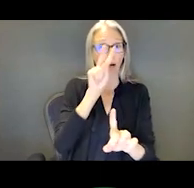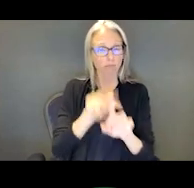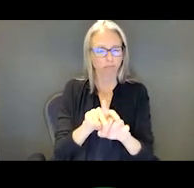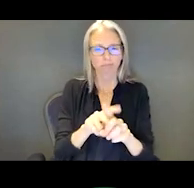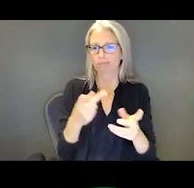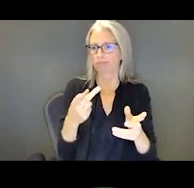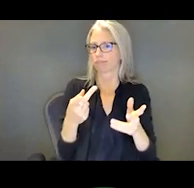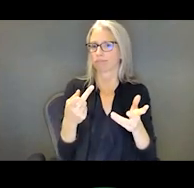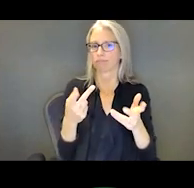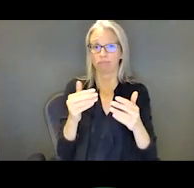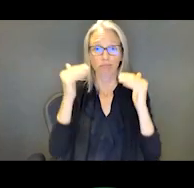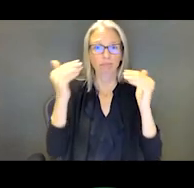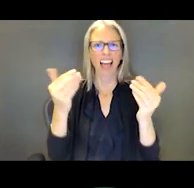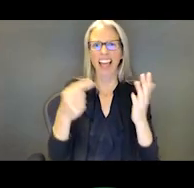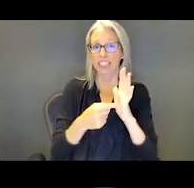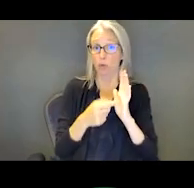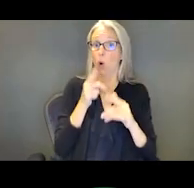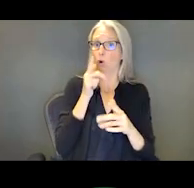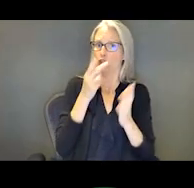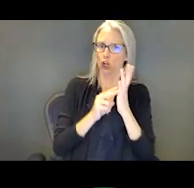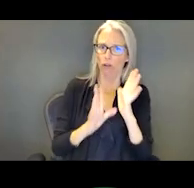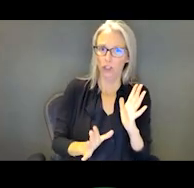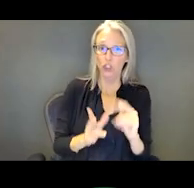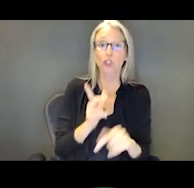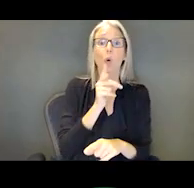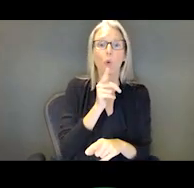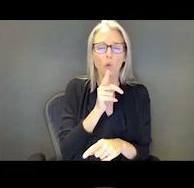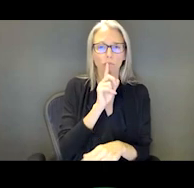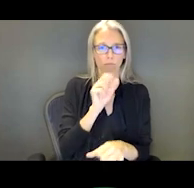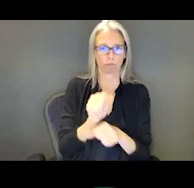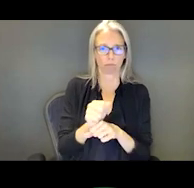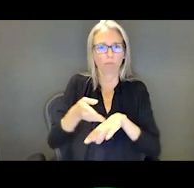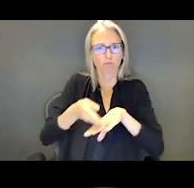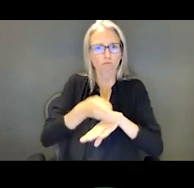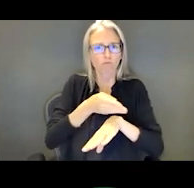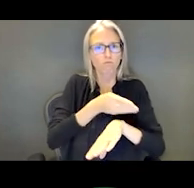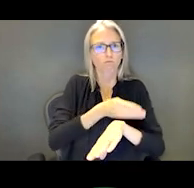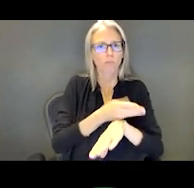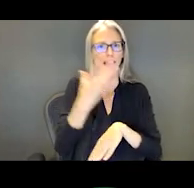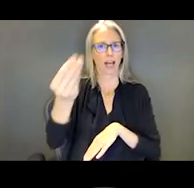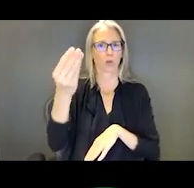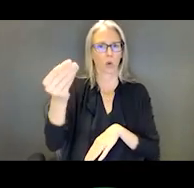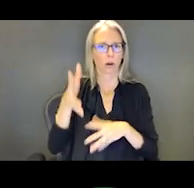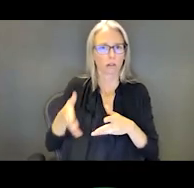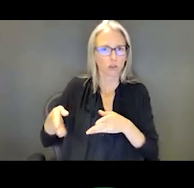They were also included with staff in that training. Process. So now that they are in